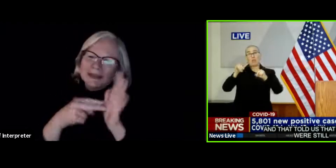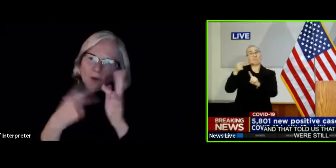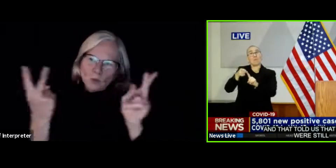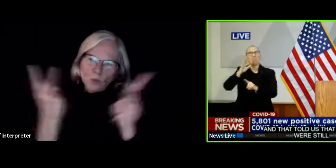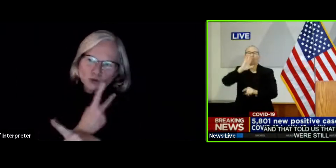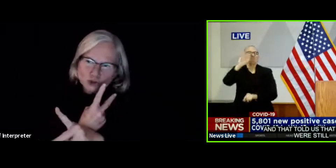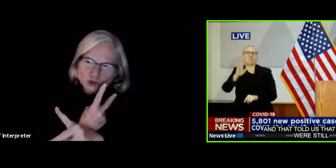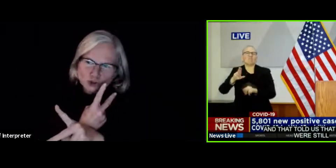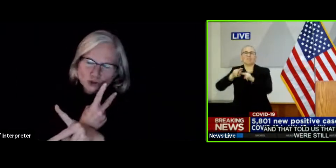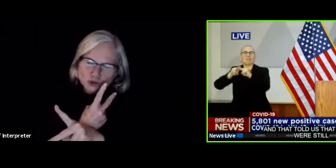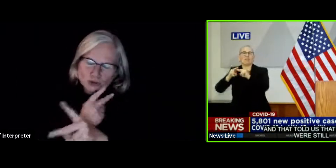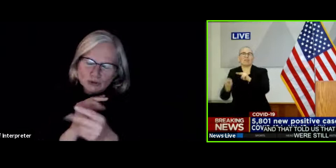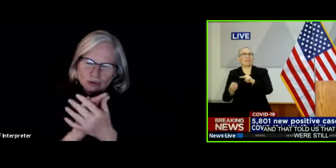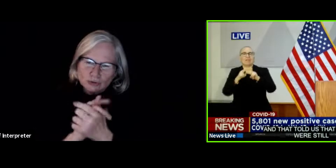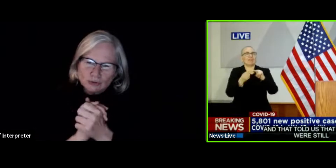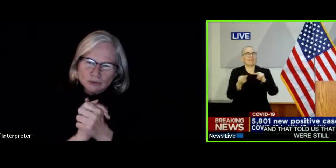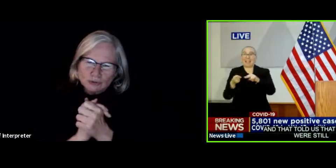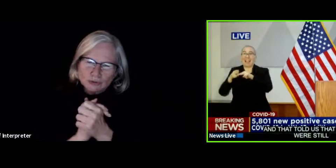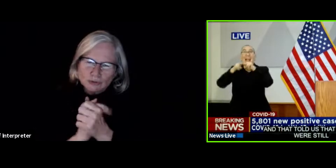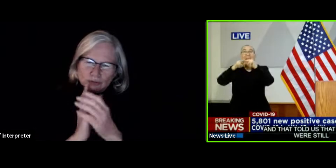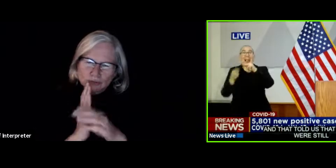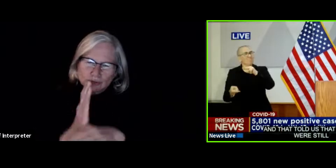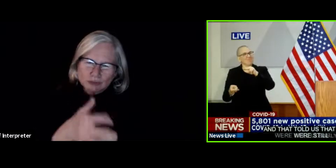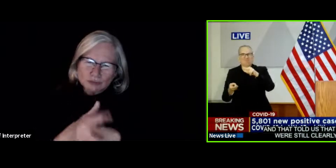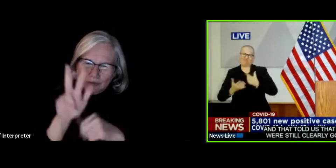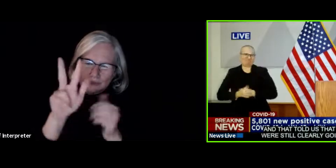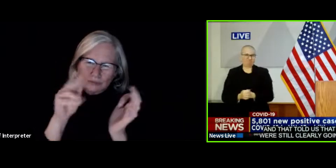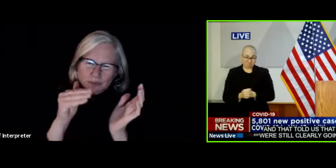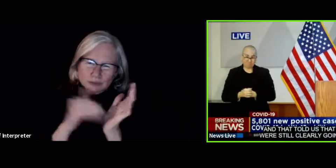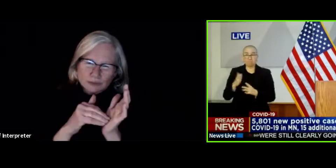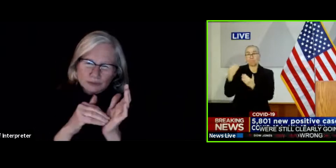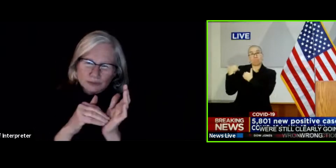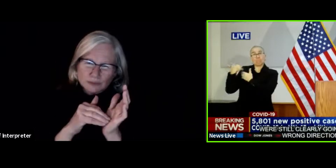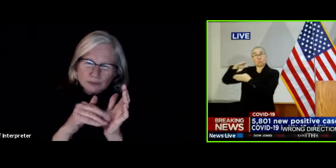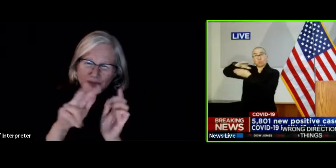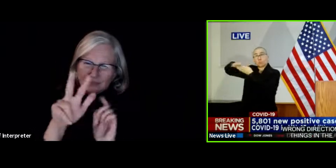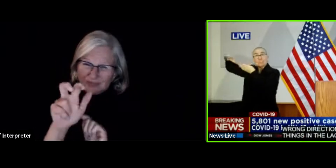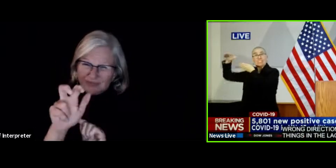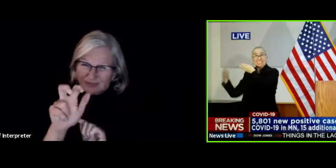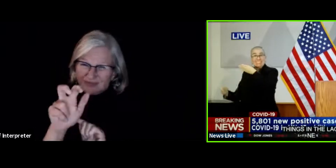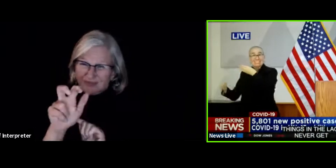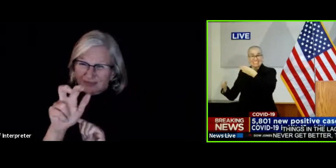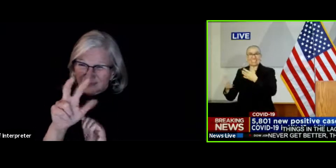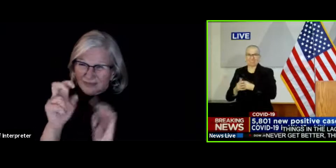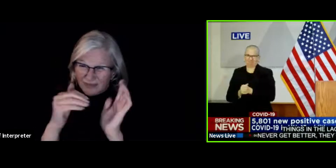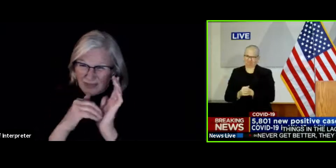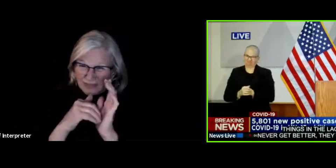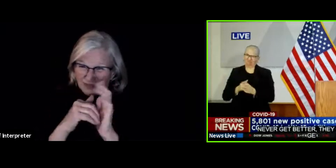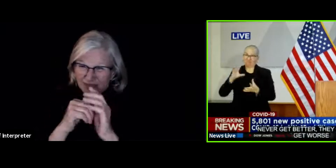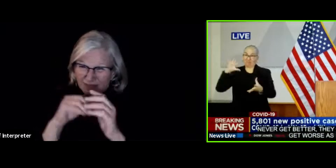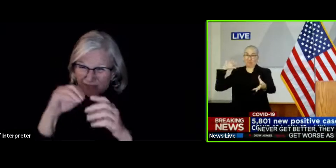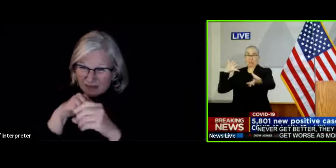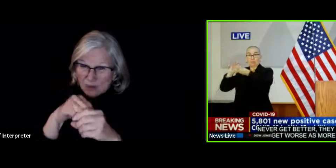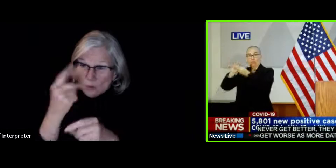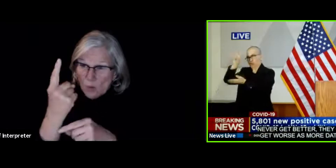MARK ON THIS PAST WEEKEND AND THAT TOOK US OVER JUST OVER TWO WEEKS FROM WHEN WE HIT 200,000 CASES.